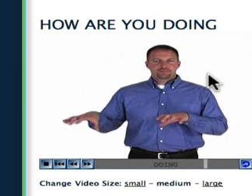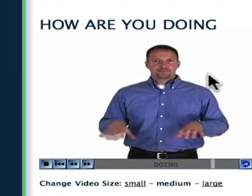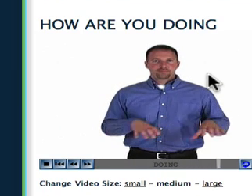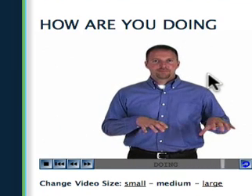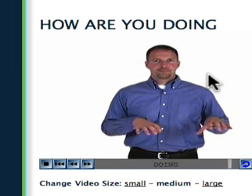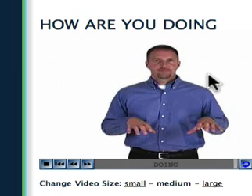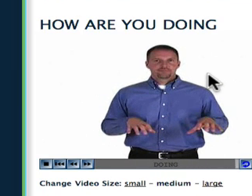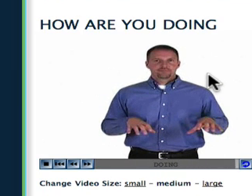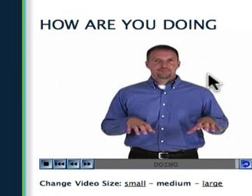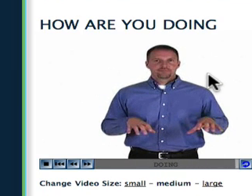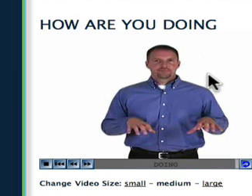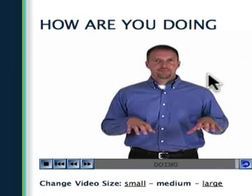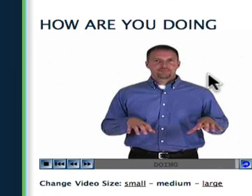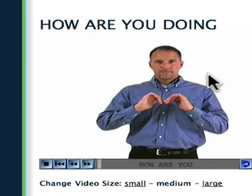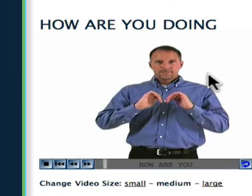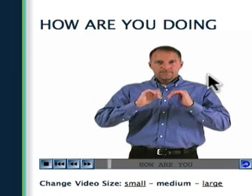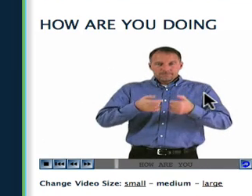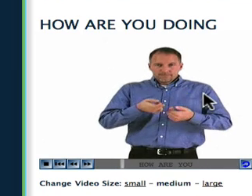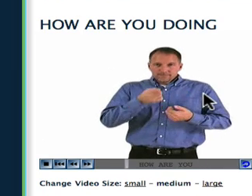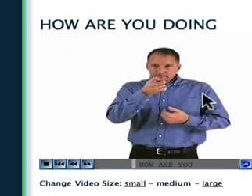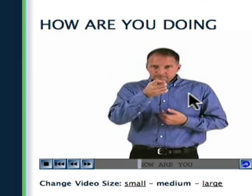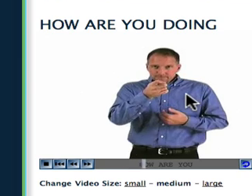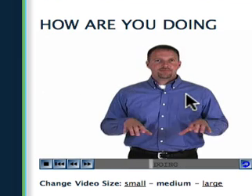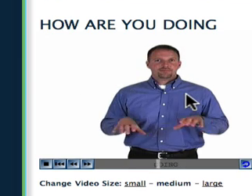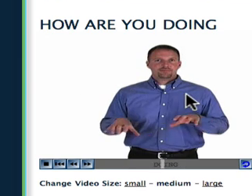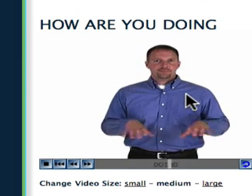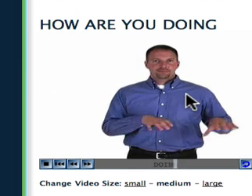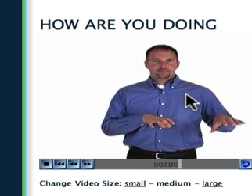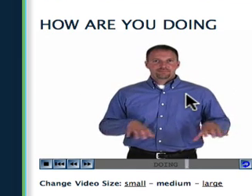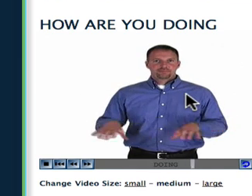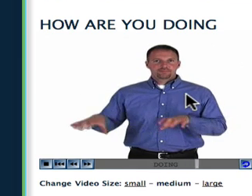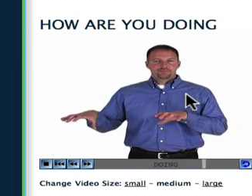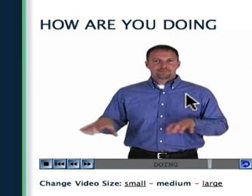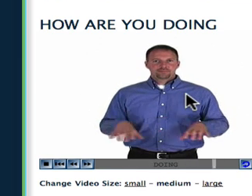And you can see, it is basically making that sign by combining two different signs together.